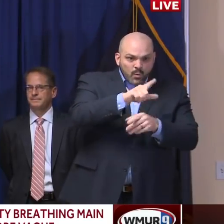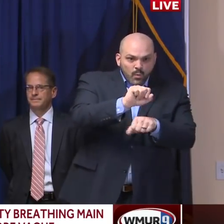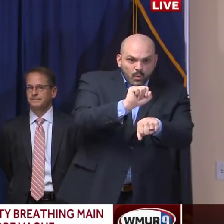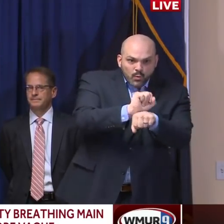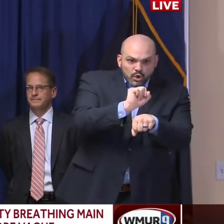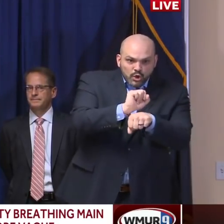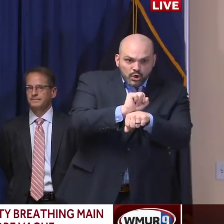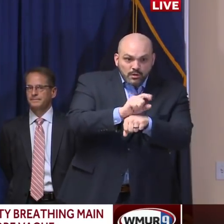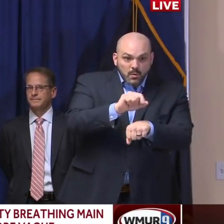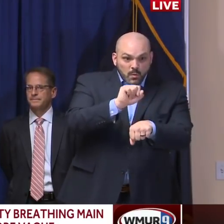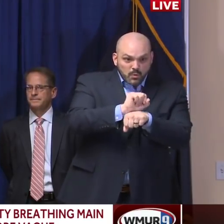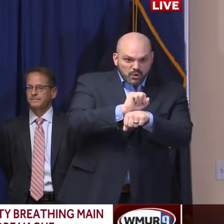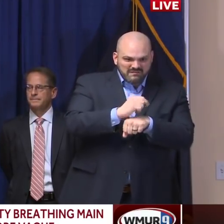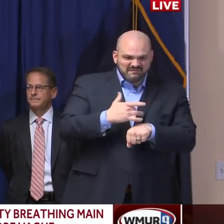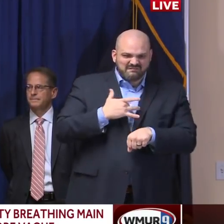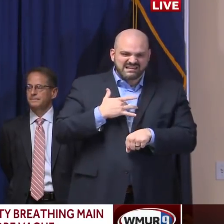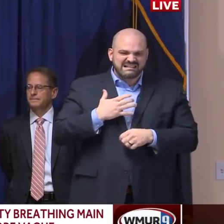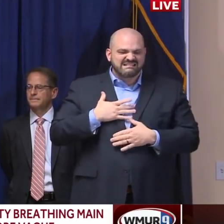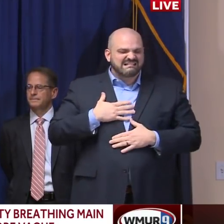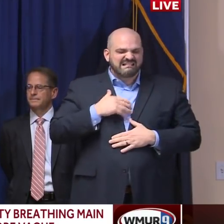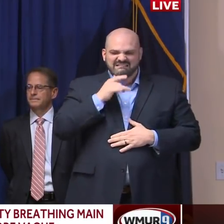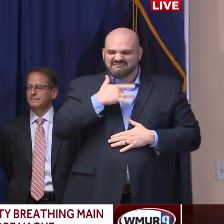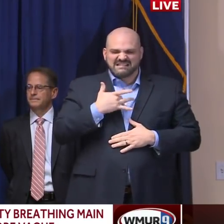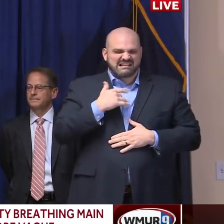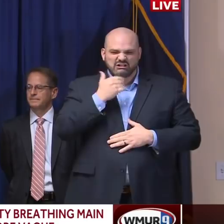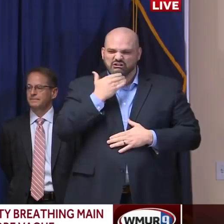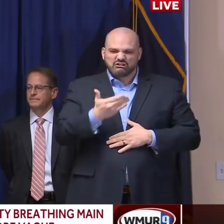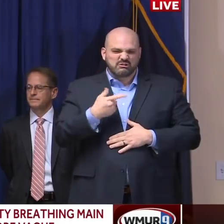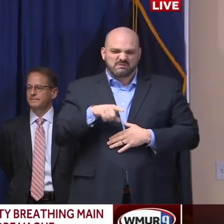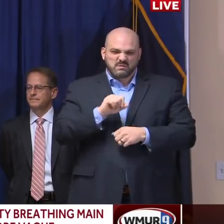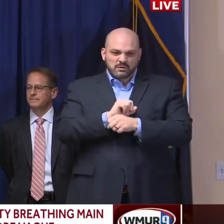THIS SHOULD INVOLVE EMPLOYERS WHO SCREEN THEIR EMPLOYEES FOR SYMPTOMS BEFORE WORK.